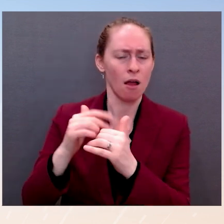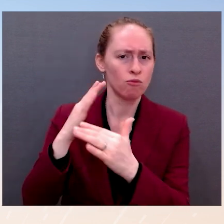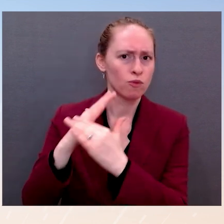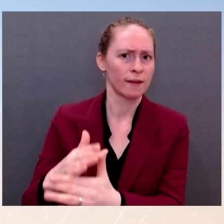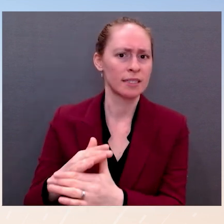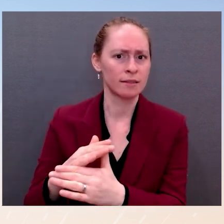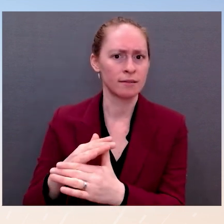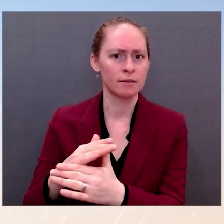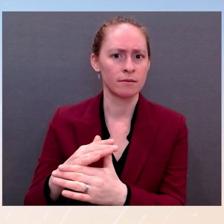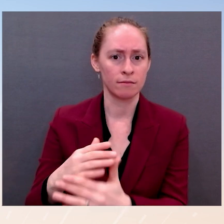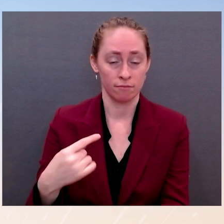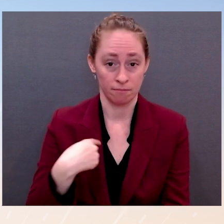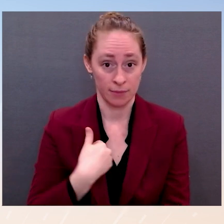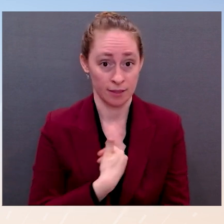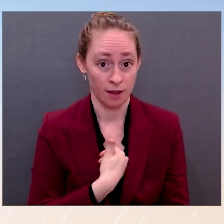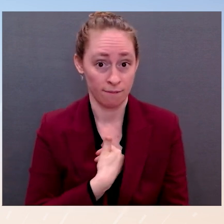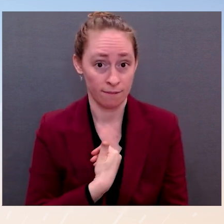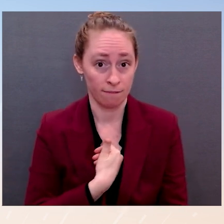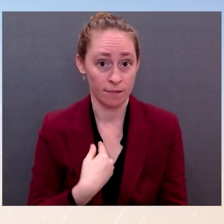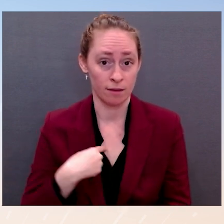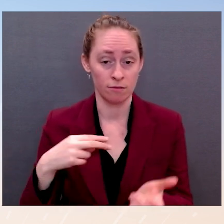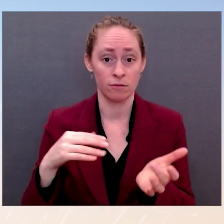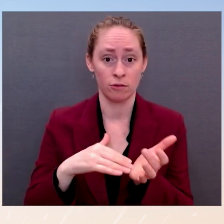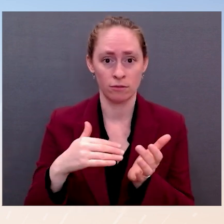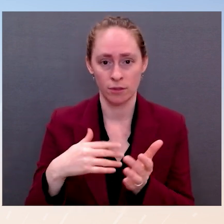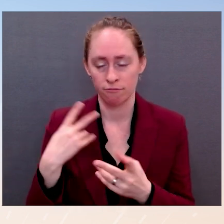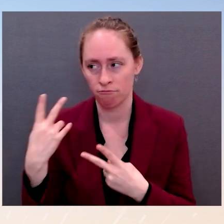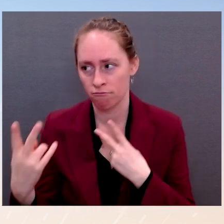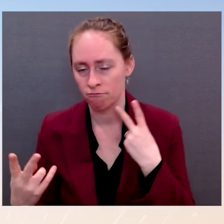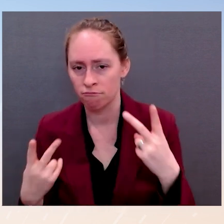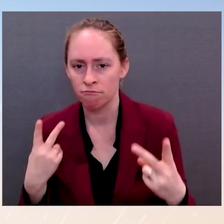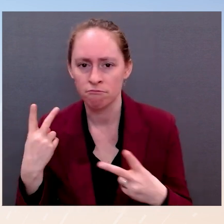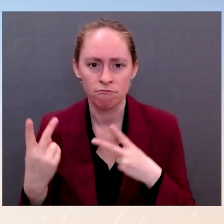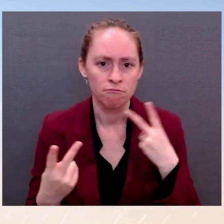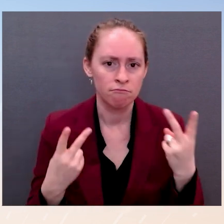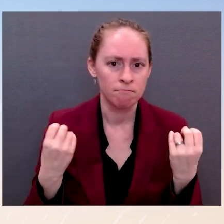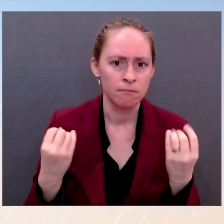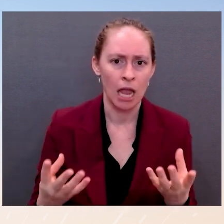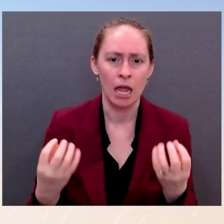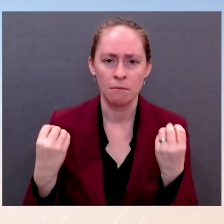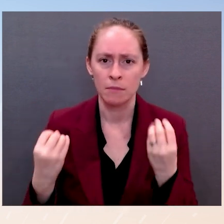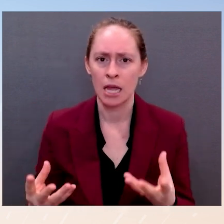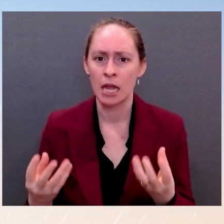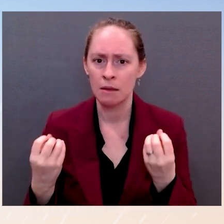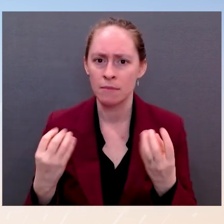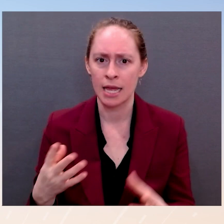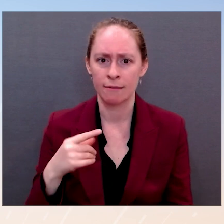Now, as a physician, I've seen the ravages prostate cancer and black men that I've treated.